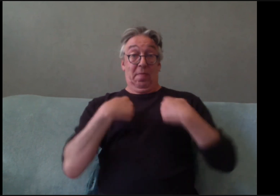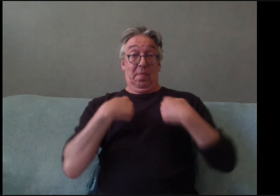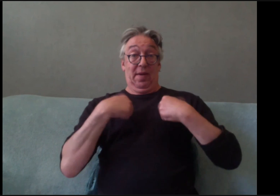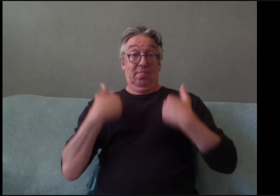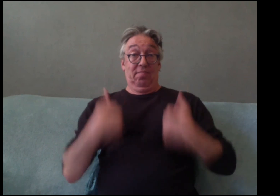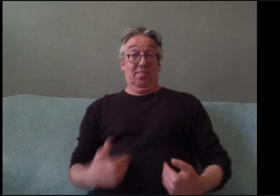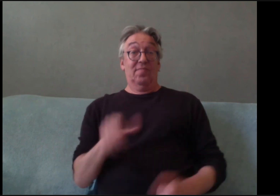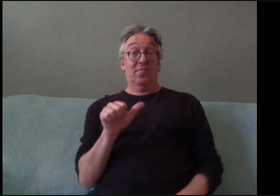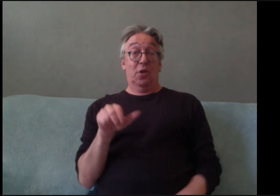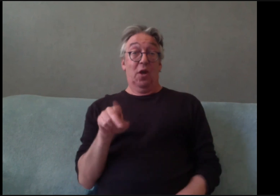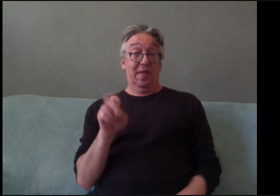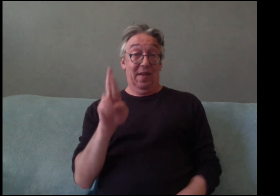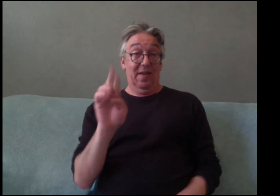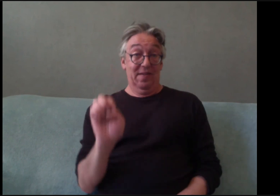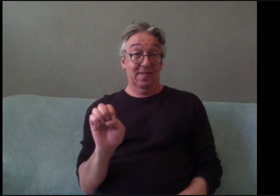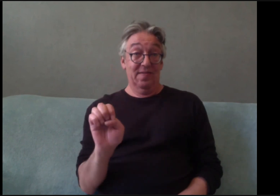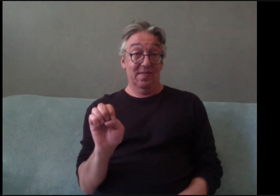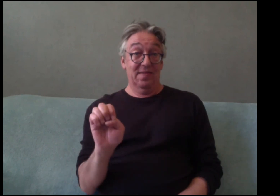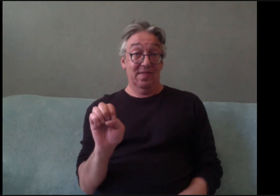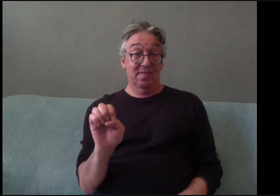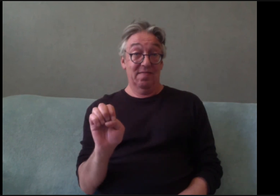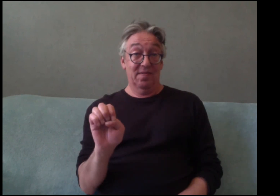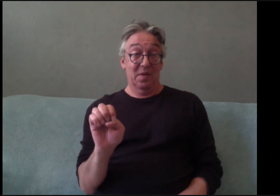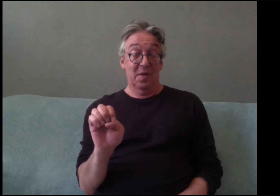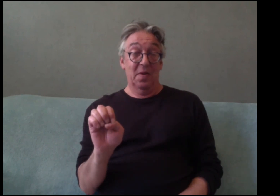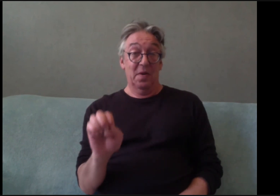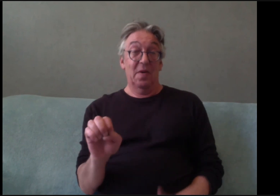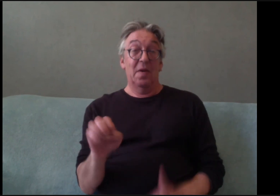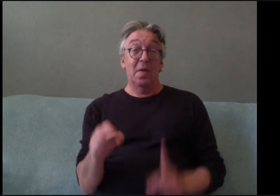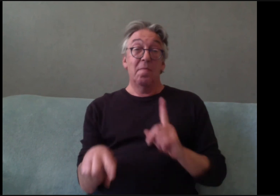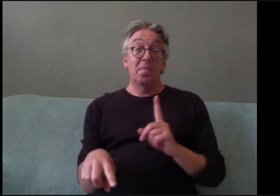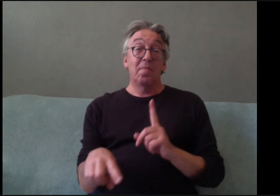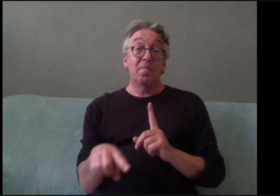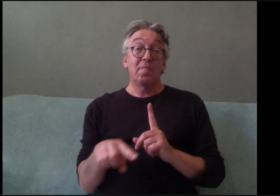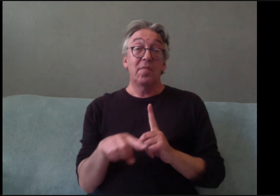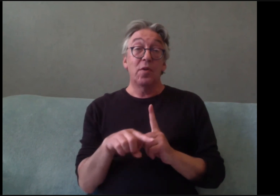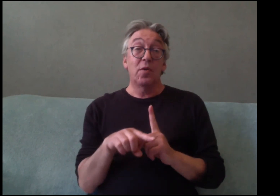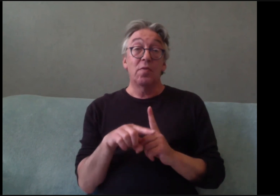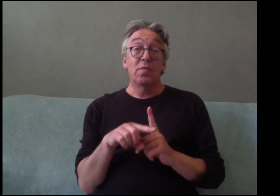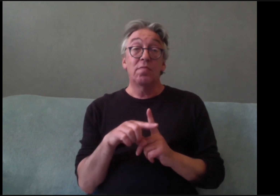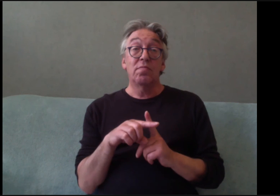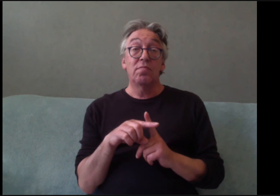And I'll send them to the speakers so they can answer a bit more clearly.